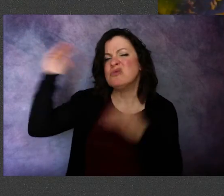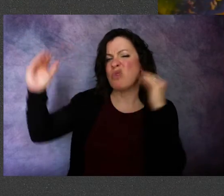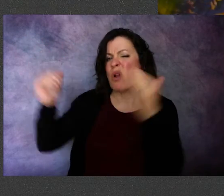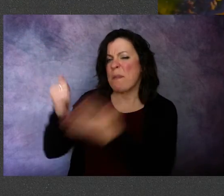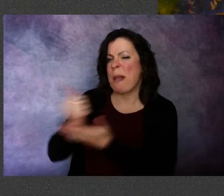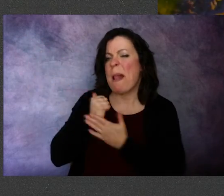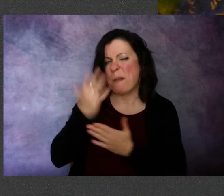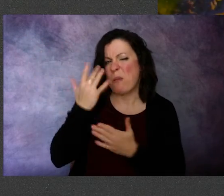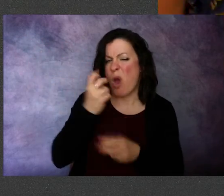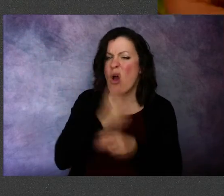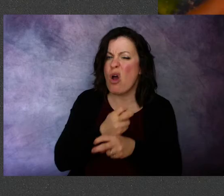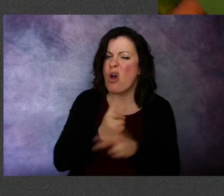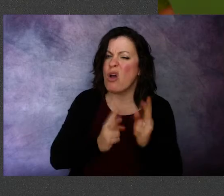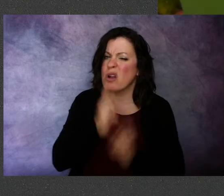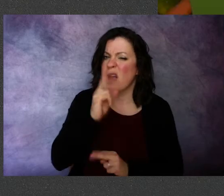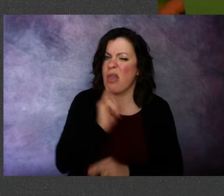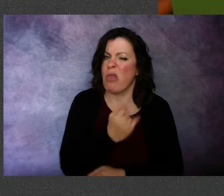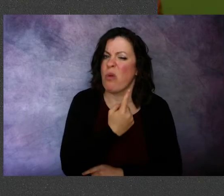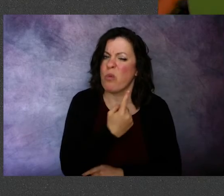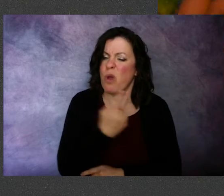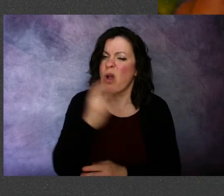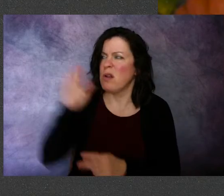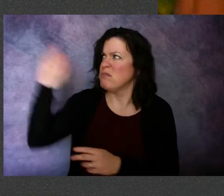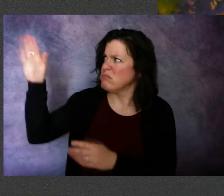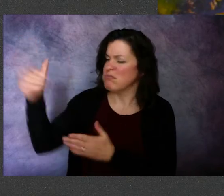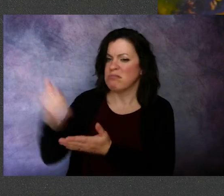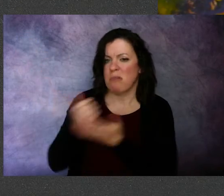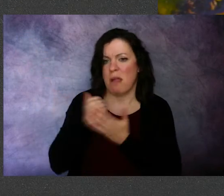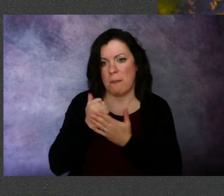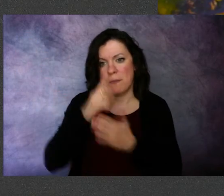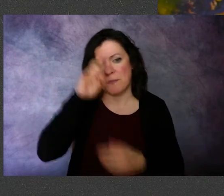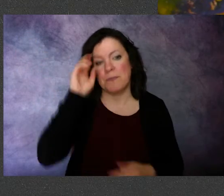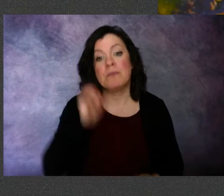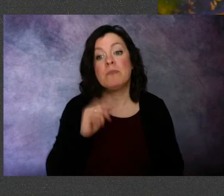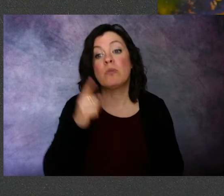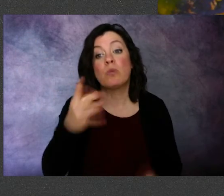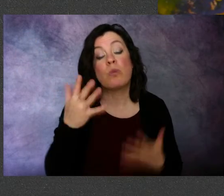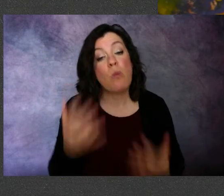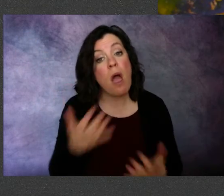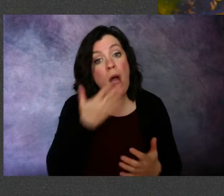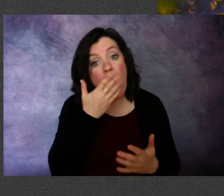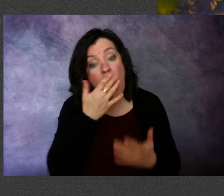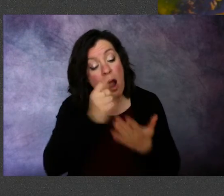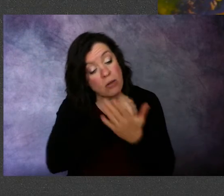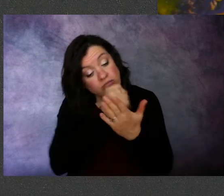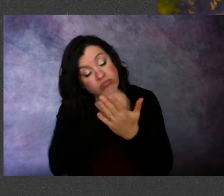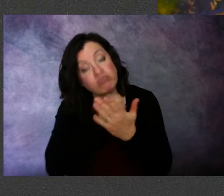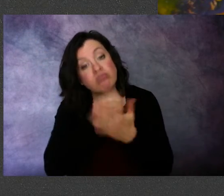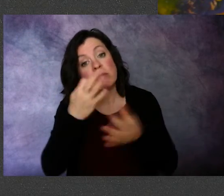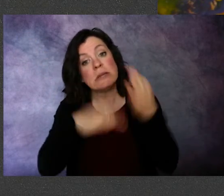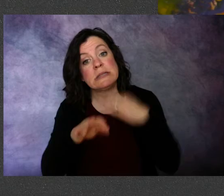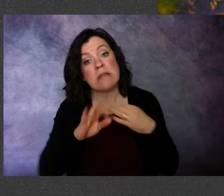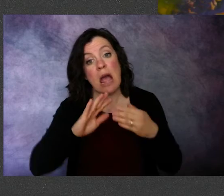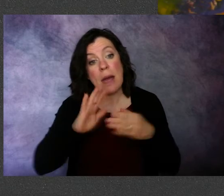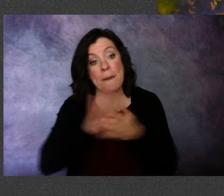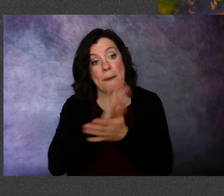I'm gonna line up. If you want to color this instead of wrapping it in paper, you can do that, especially if you have